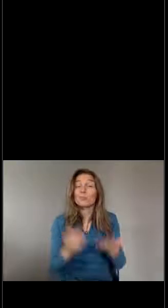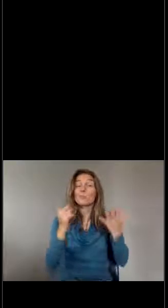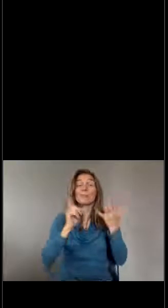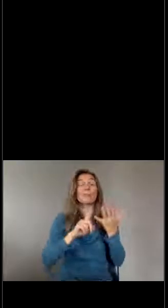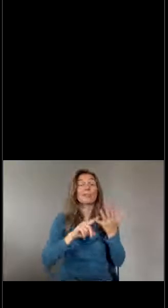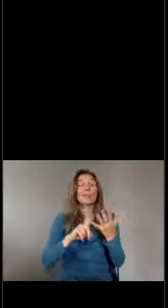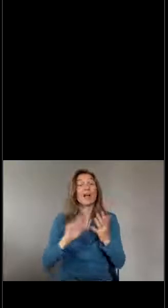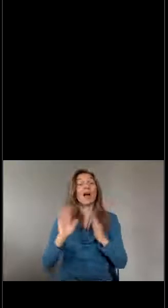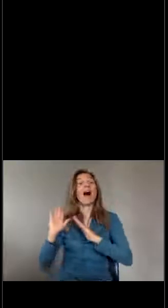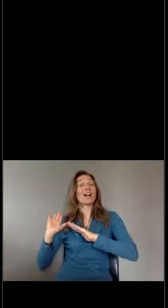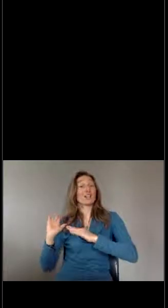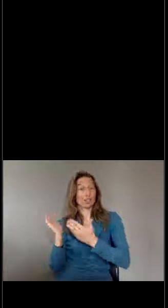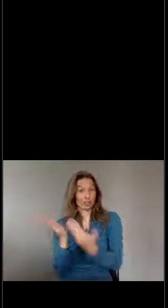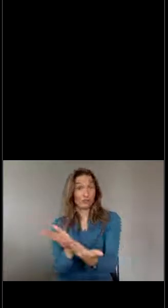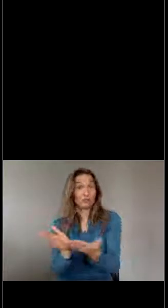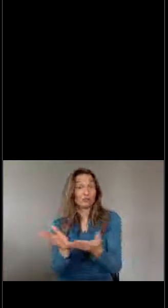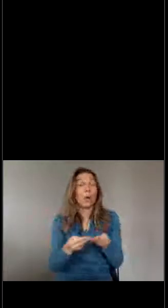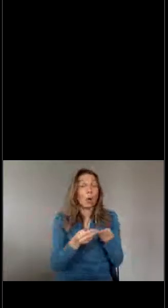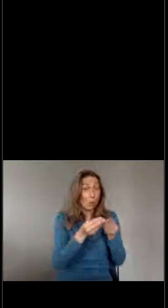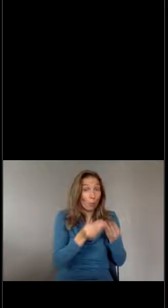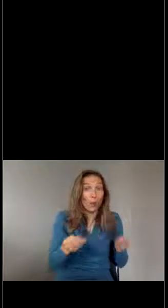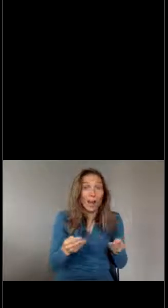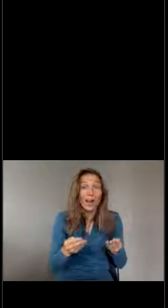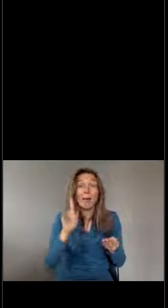People may have had the money to spend on it,